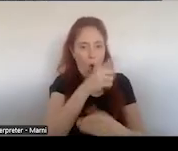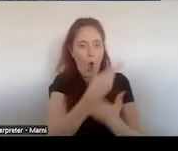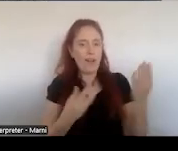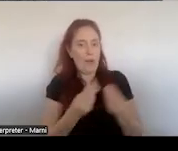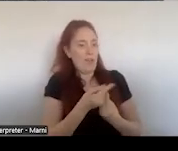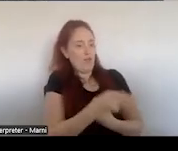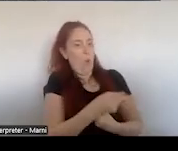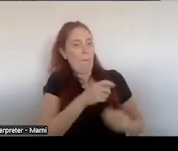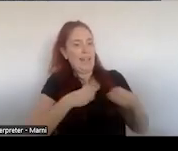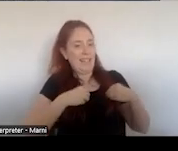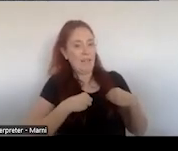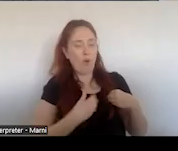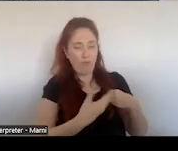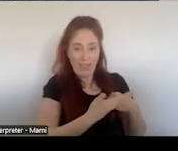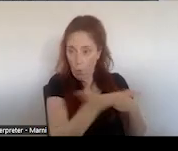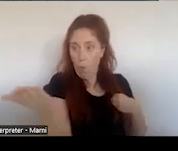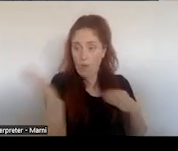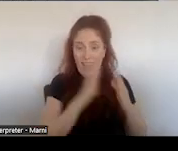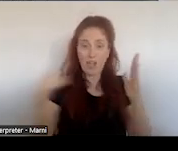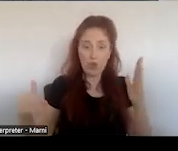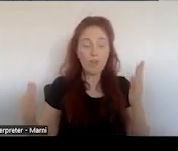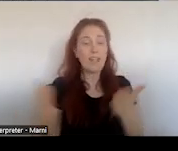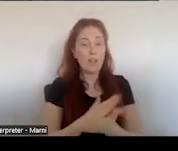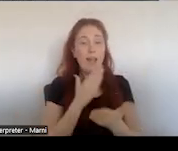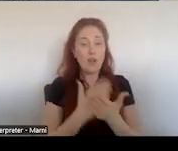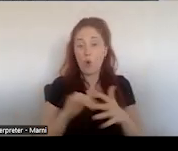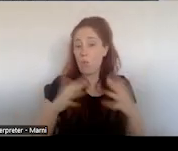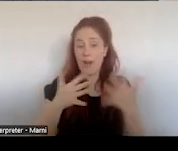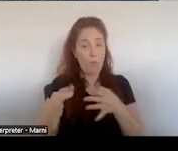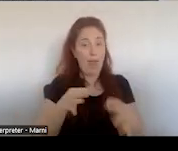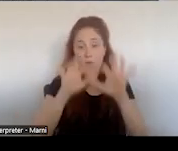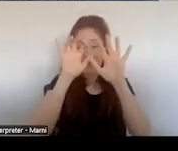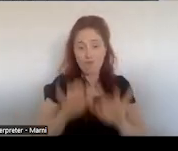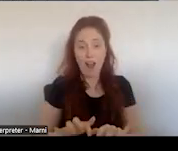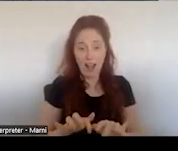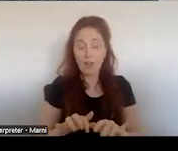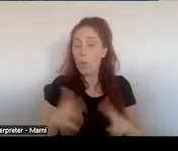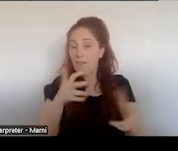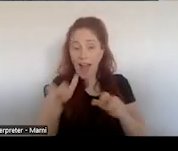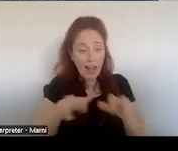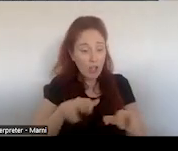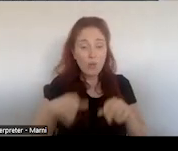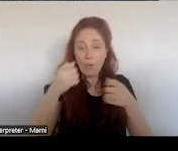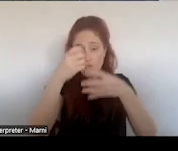sure we deliver the best possible initiatives and actions that are outlined in Equity.